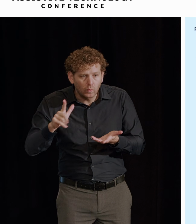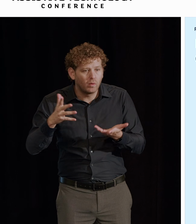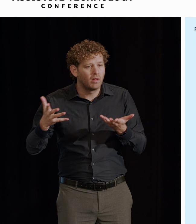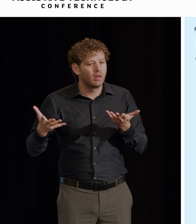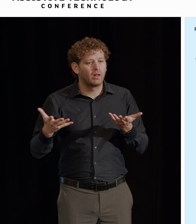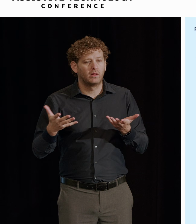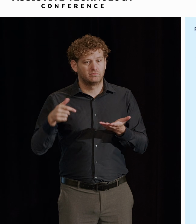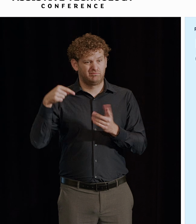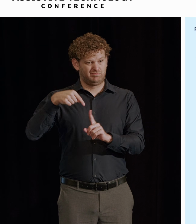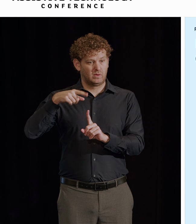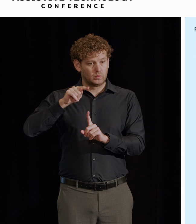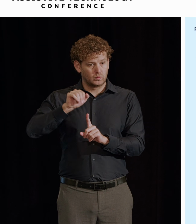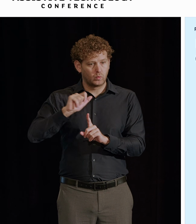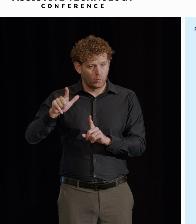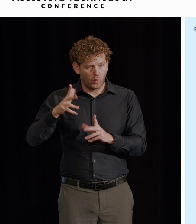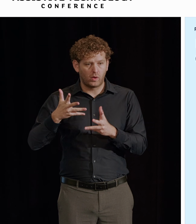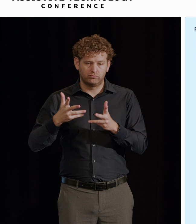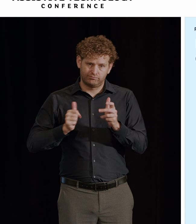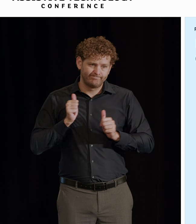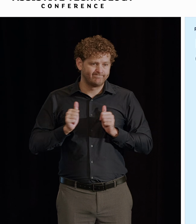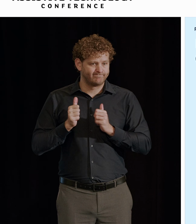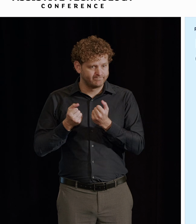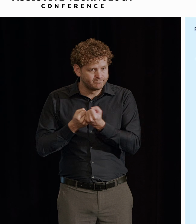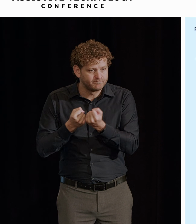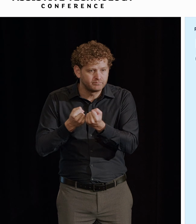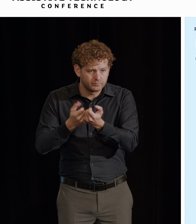Glass's form factor is also uniquely suited for this. The implications